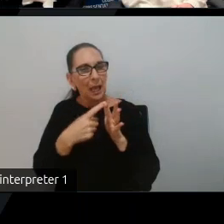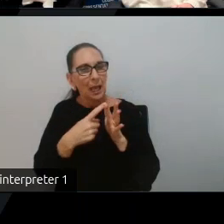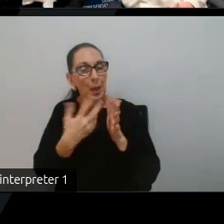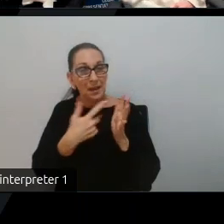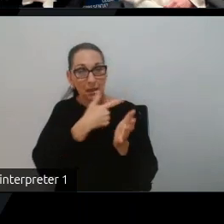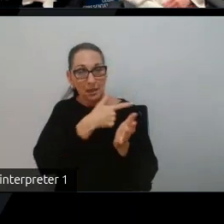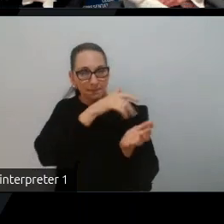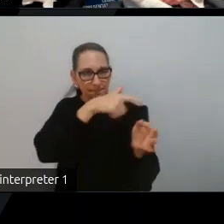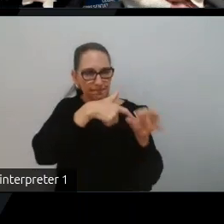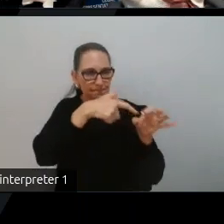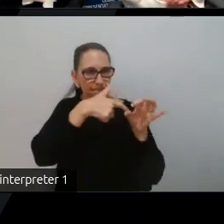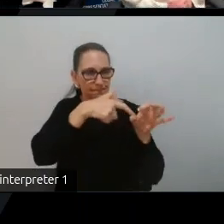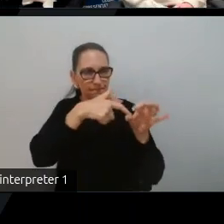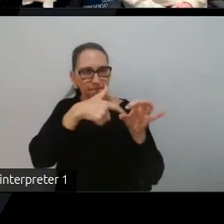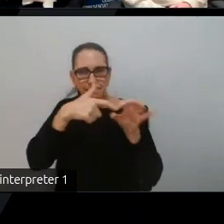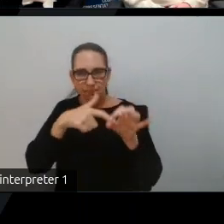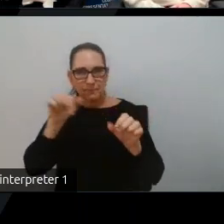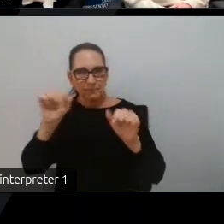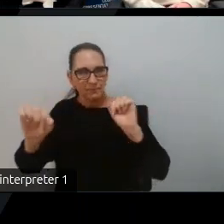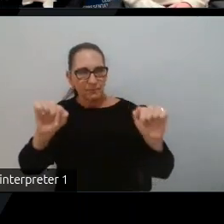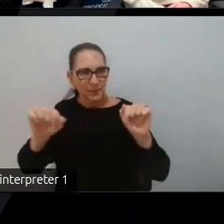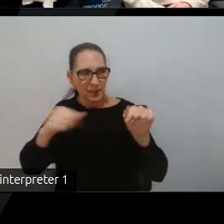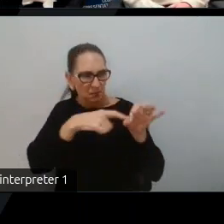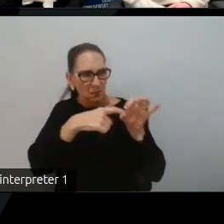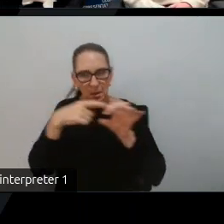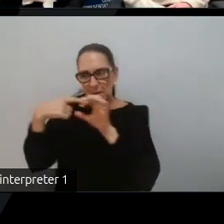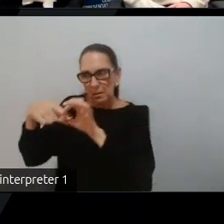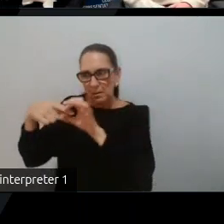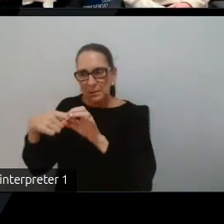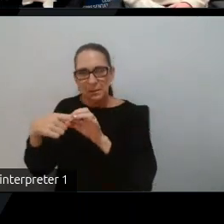the participants to assess whether the conference process is suitable and to make sure that